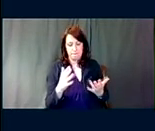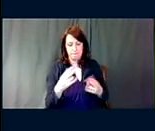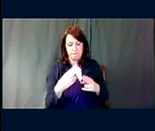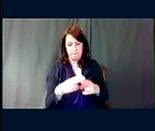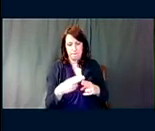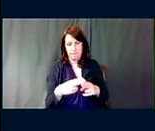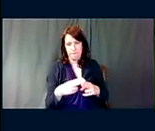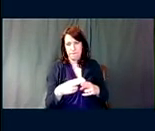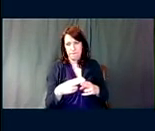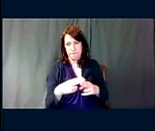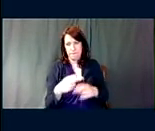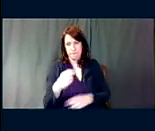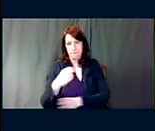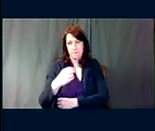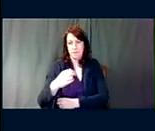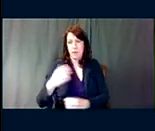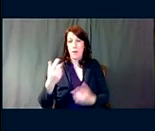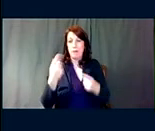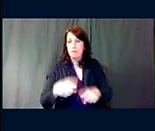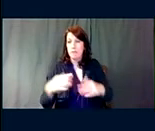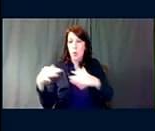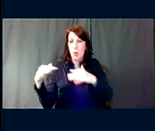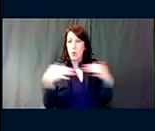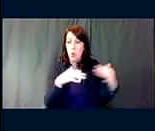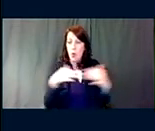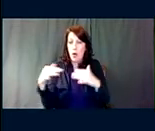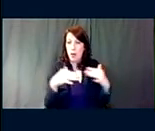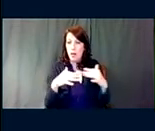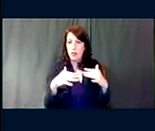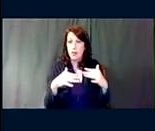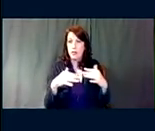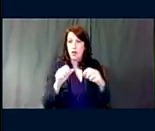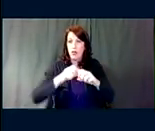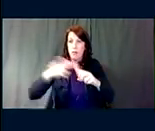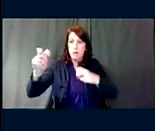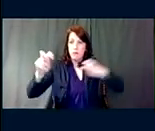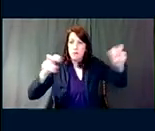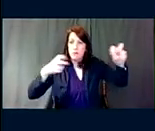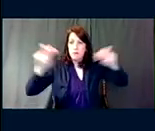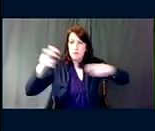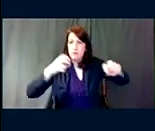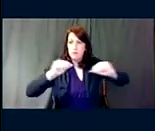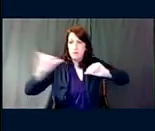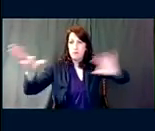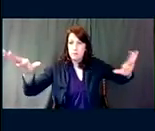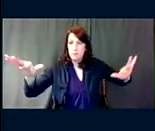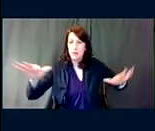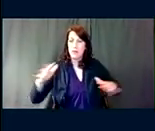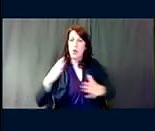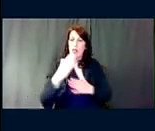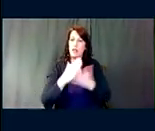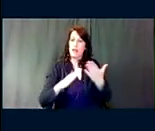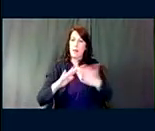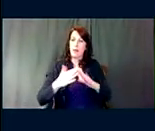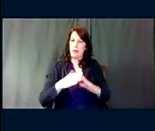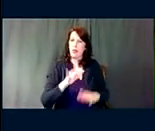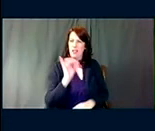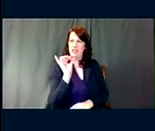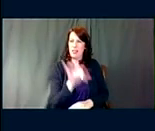THEY WERE -- YOU KNOW, SOME WAR THAT OCCURRED OR WHATEVER WHERE GROUPS HAD TO MOVE OUT, SO THERE ARE SOME POCKETS OF COMMUNITIES